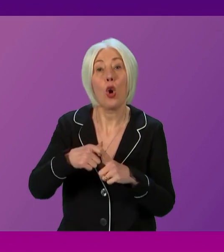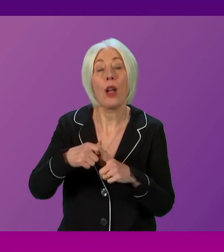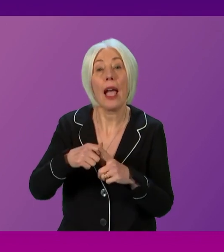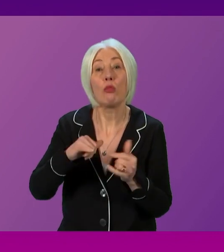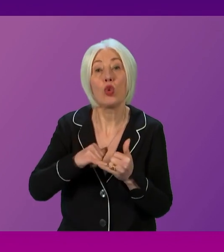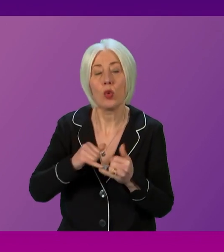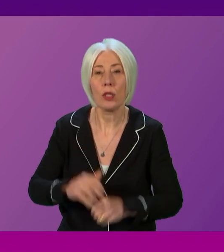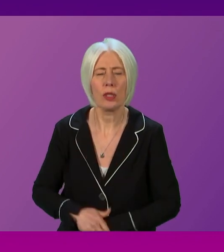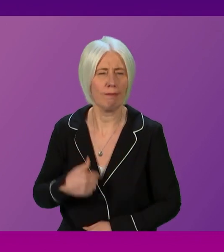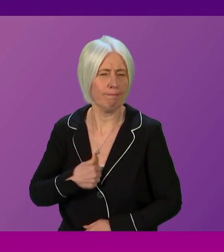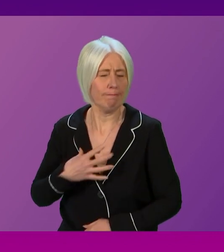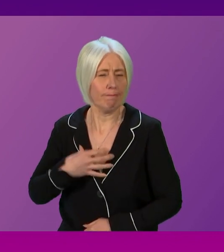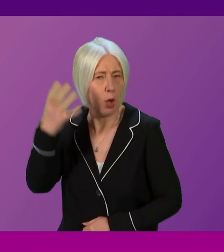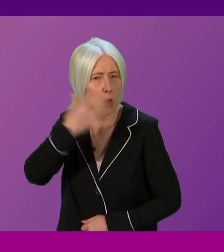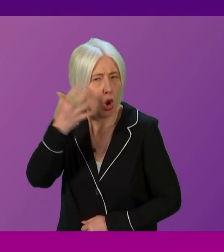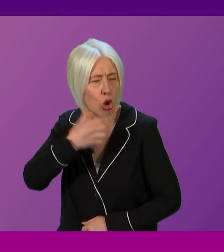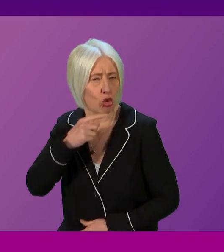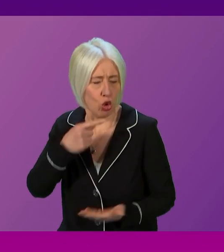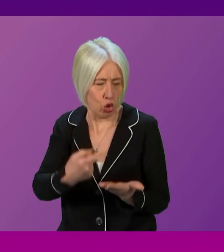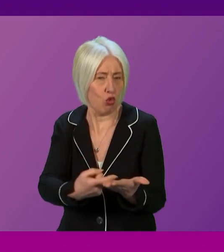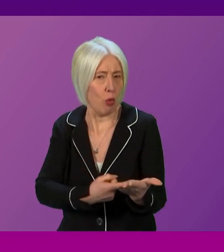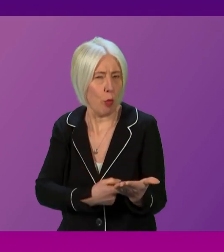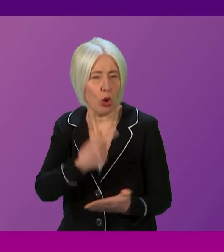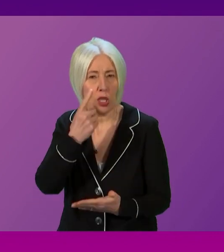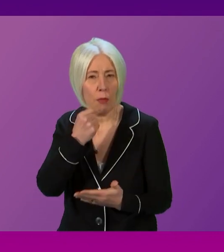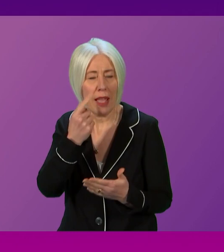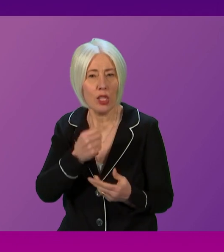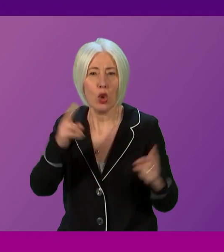I am concerned about the reports of potential reductions in teacher numbers,